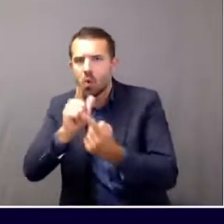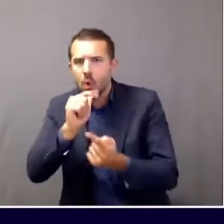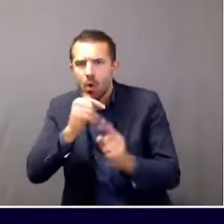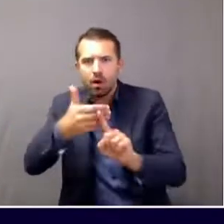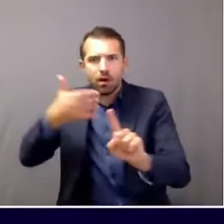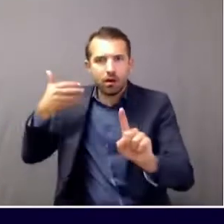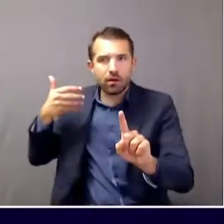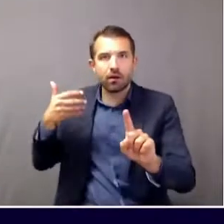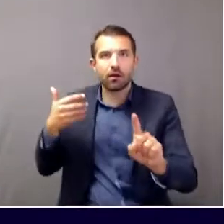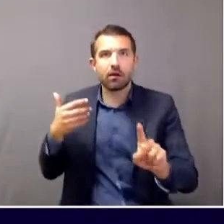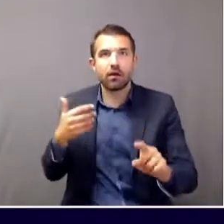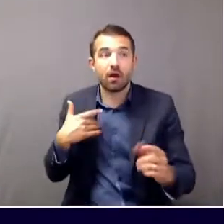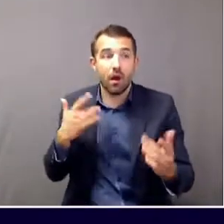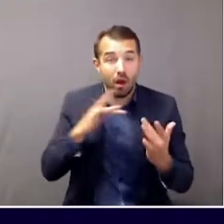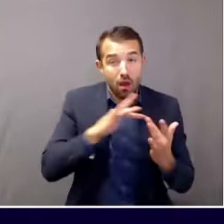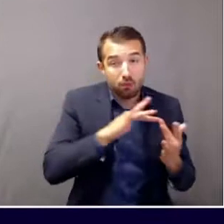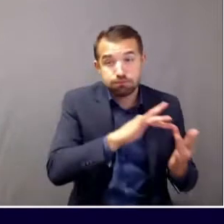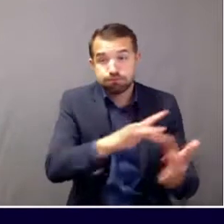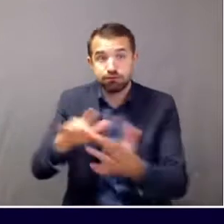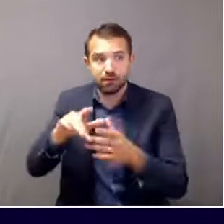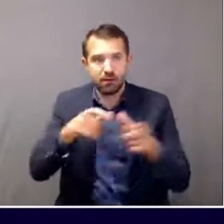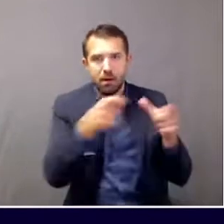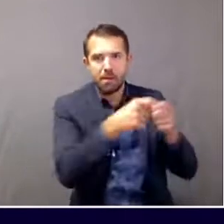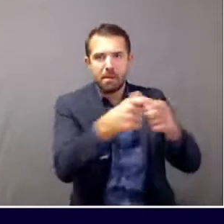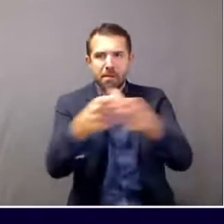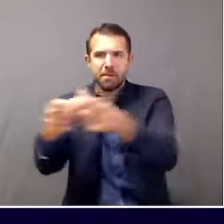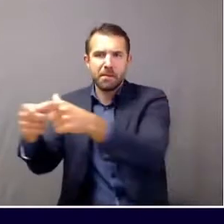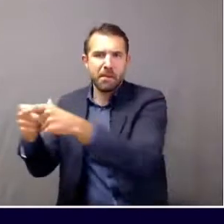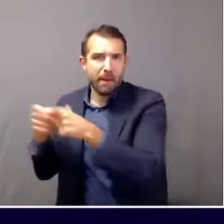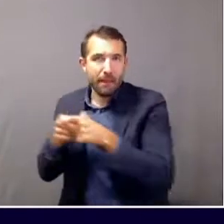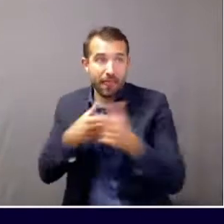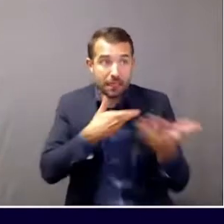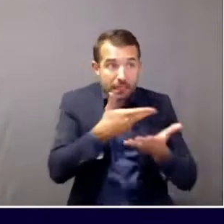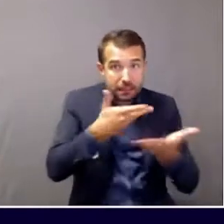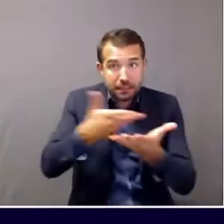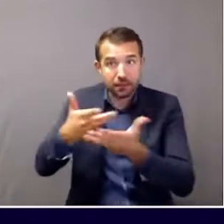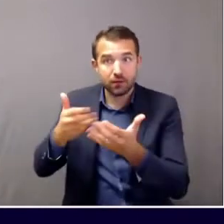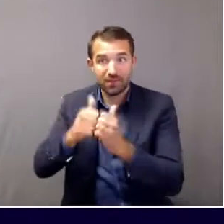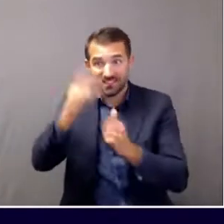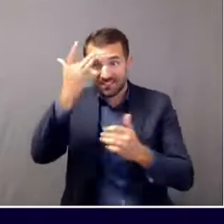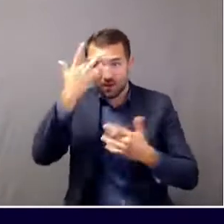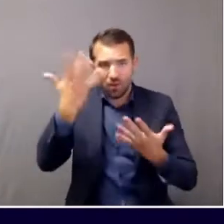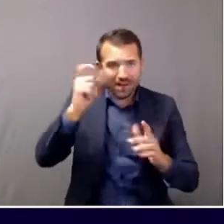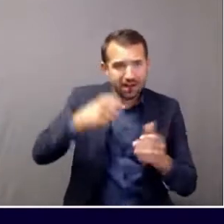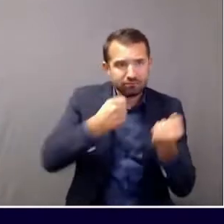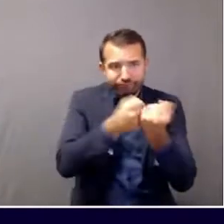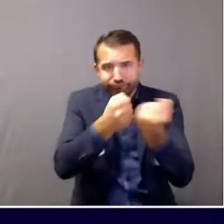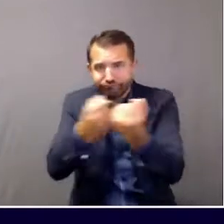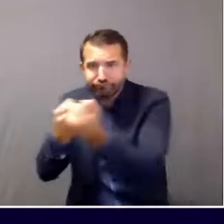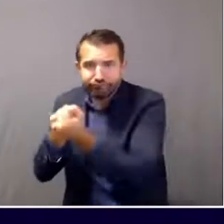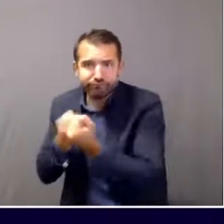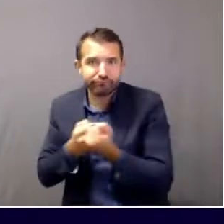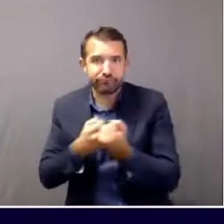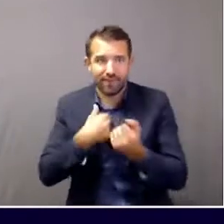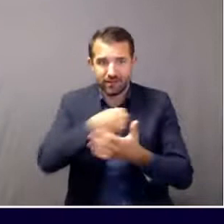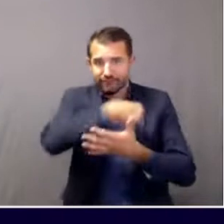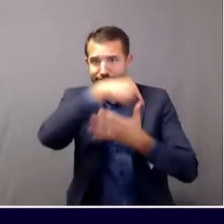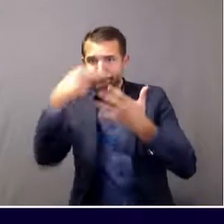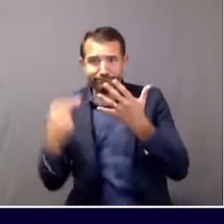individuals who have tested positive and work with our